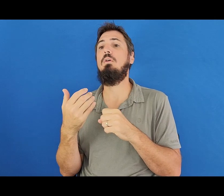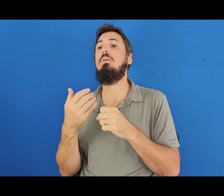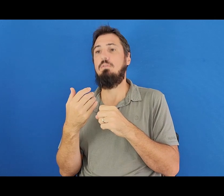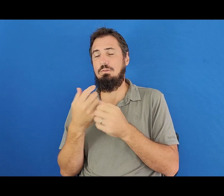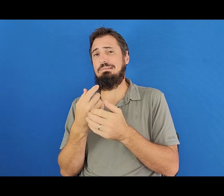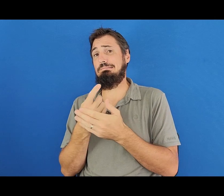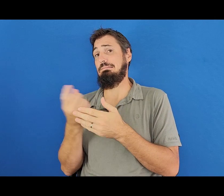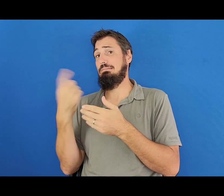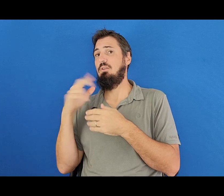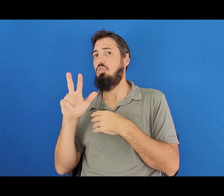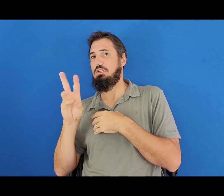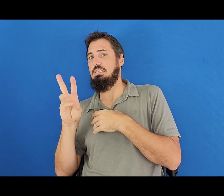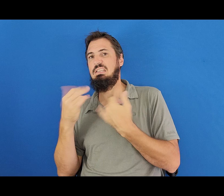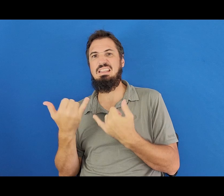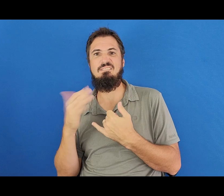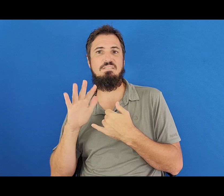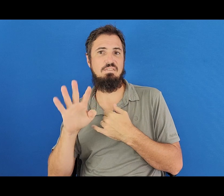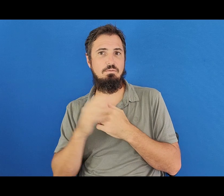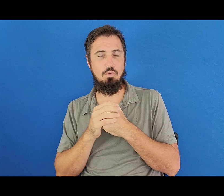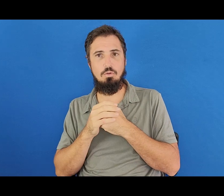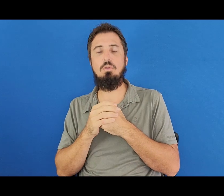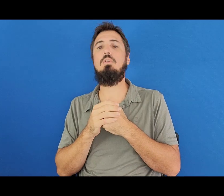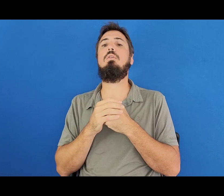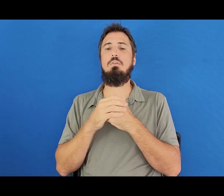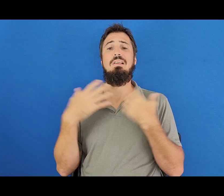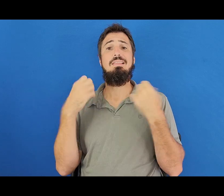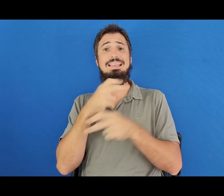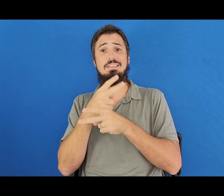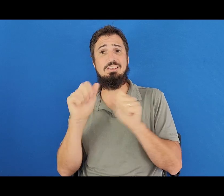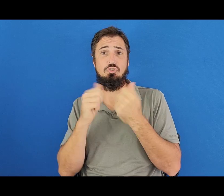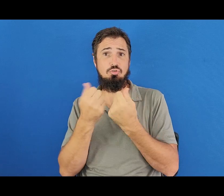hospitals statewide the week before, according to the Healthcare Association of Hawaii